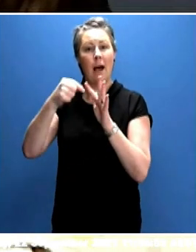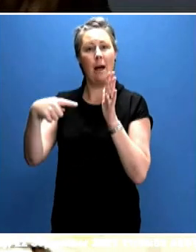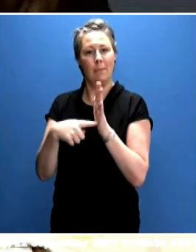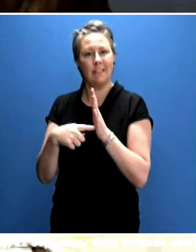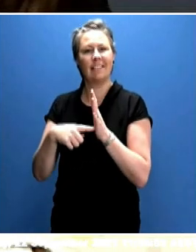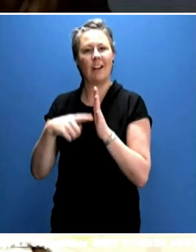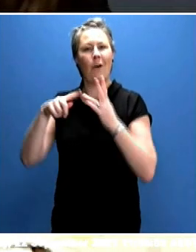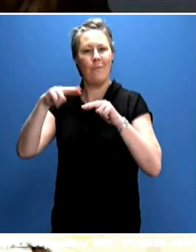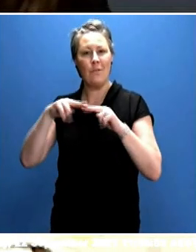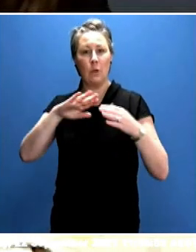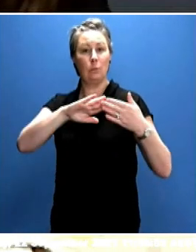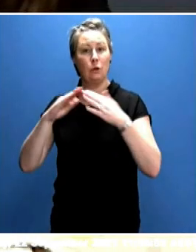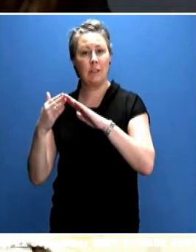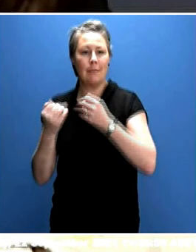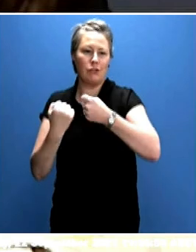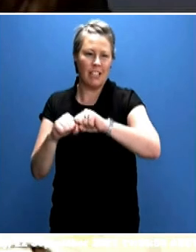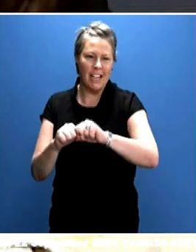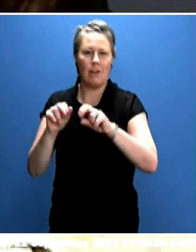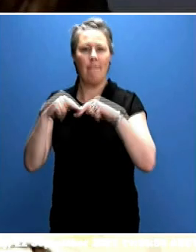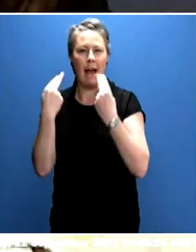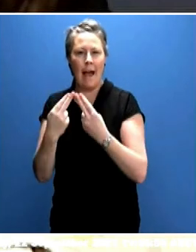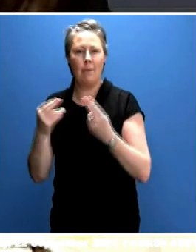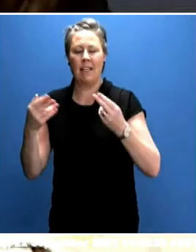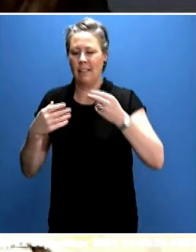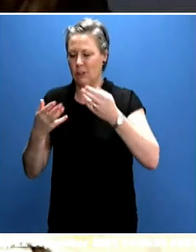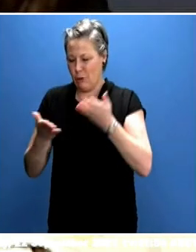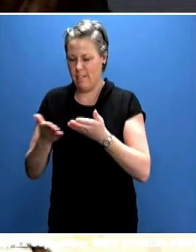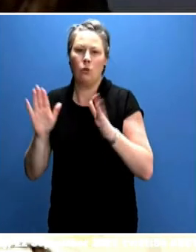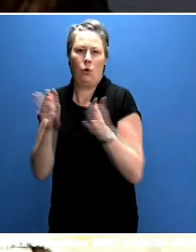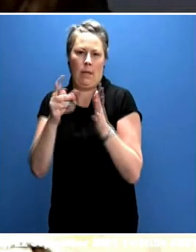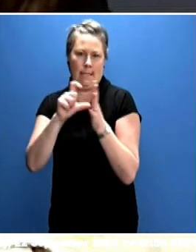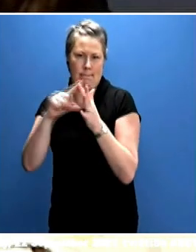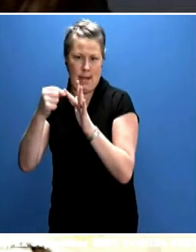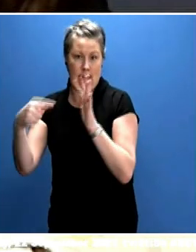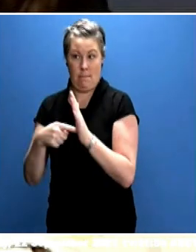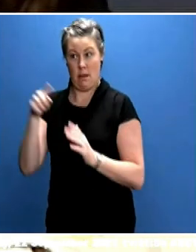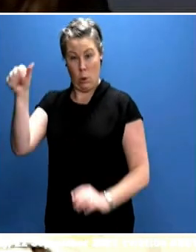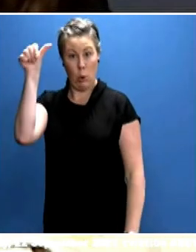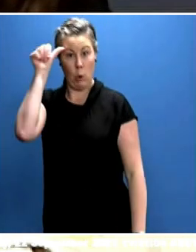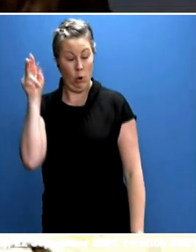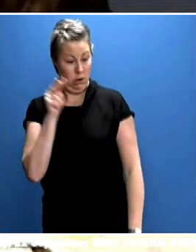Department of Community Protection and Family Services, knew what was going on and sat on their hands.